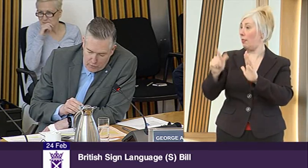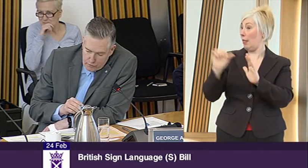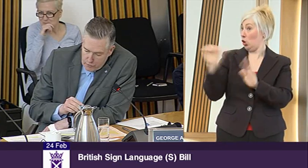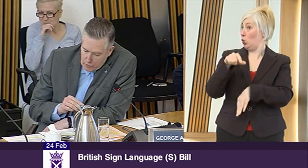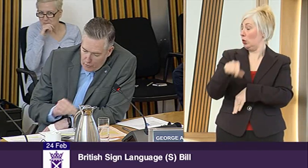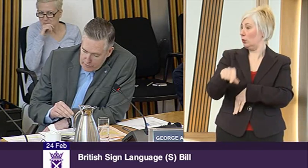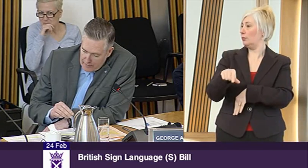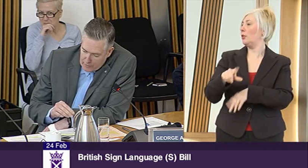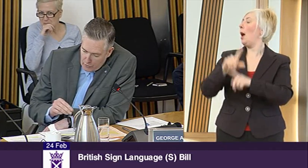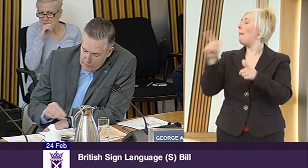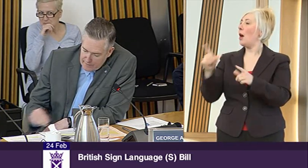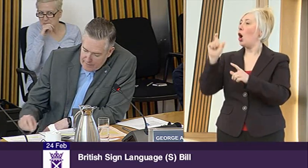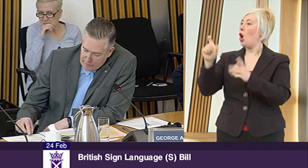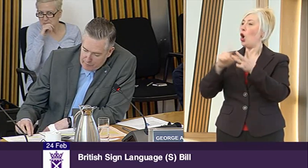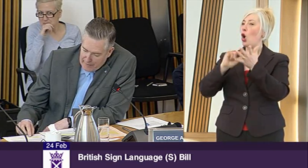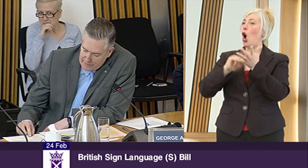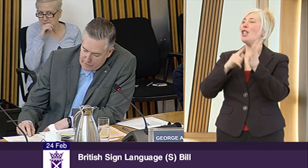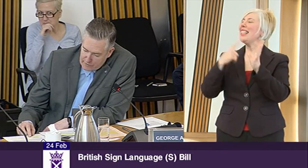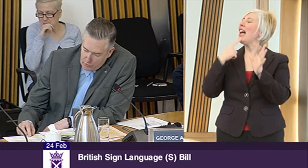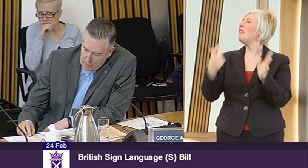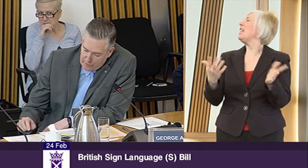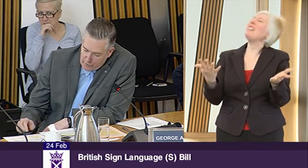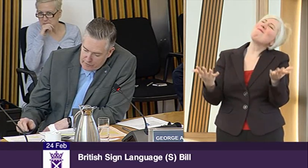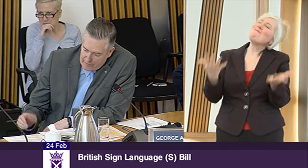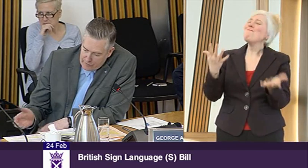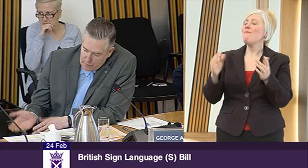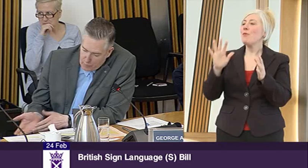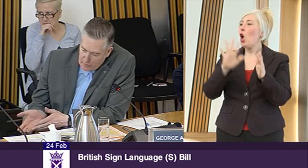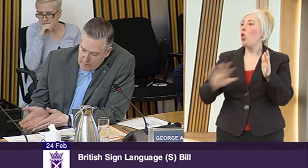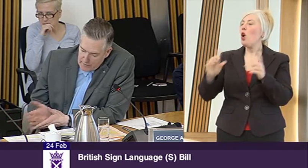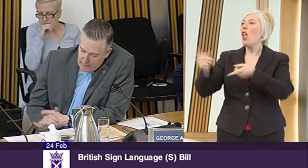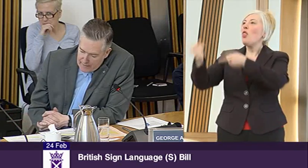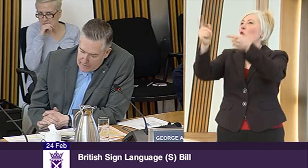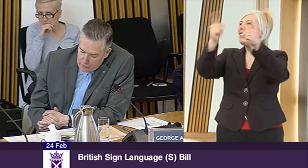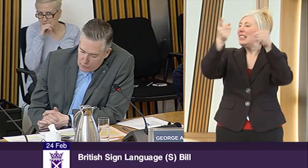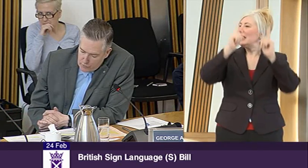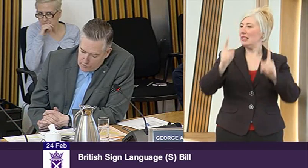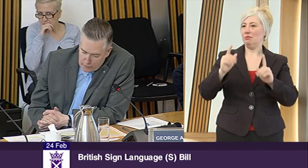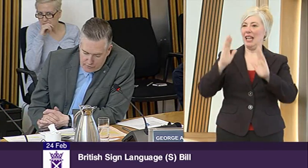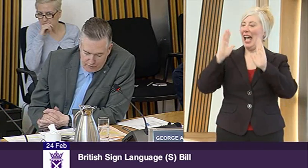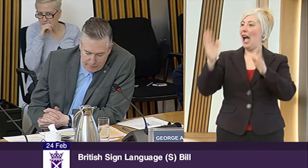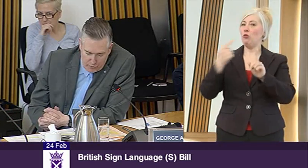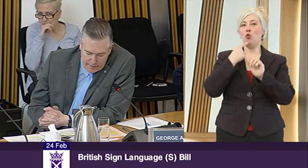COSLA has said that there could be difficulties with local authorities having to report to